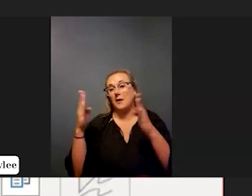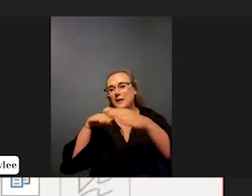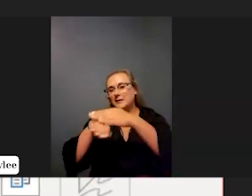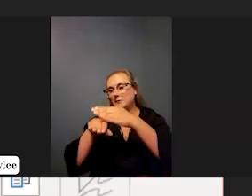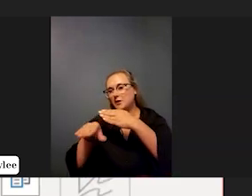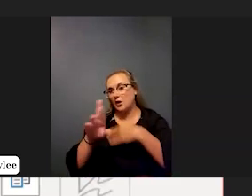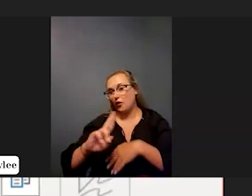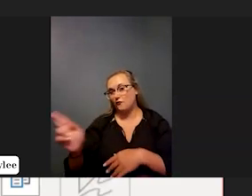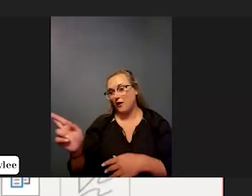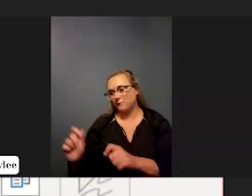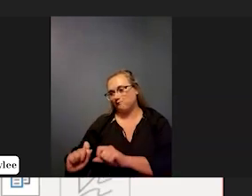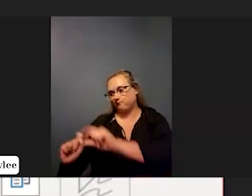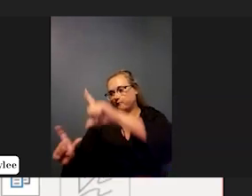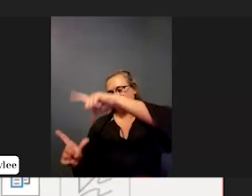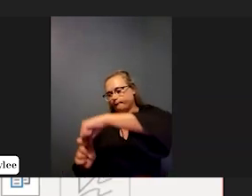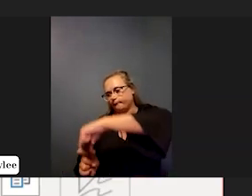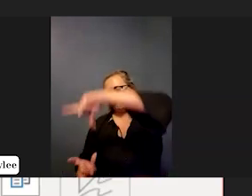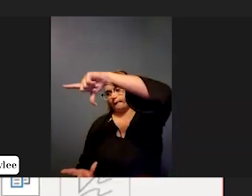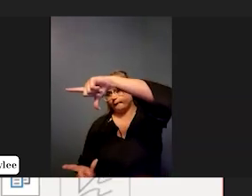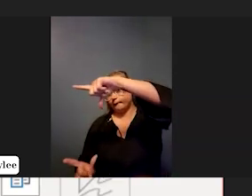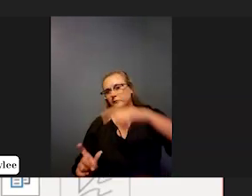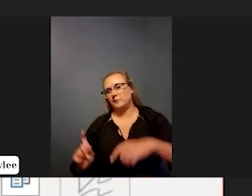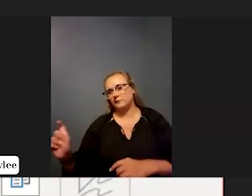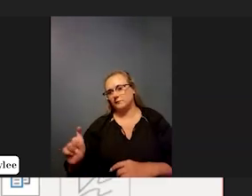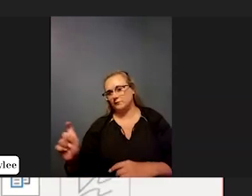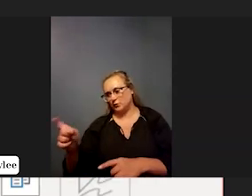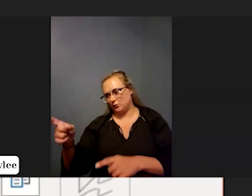It will automatically put your cursor in there and you can type out your alt text.